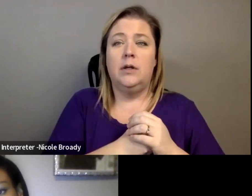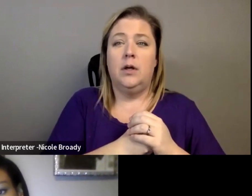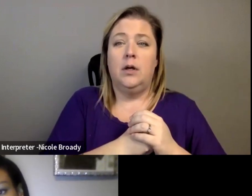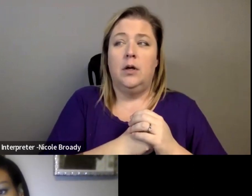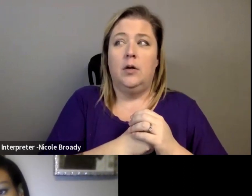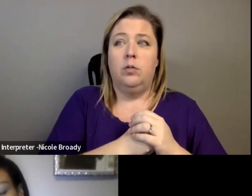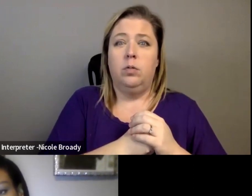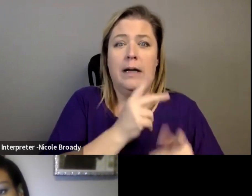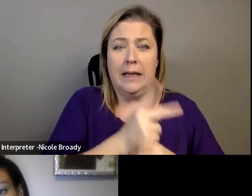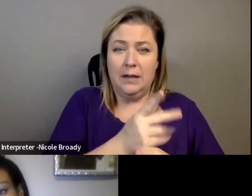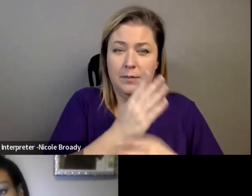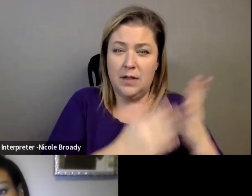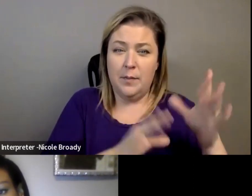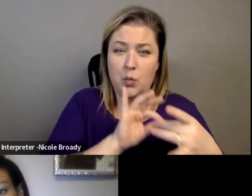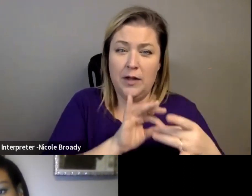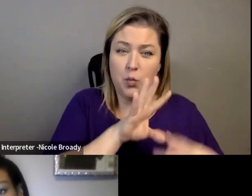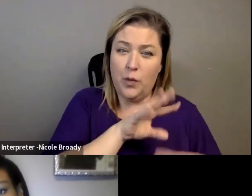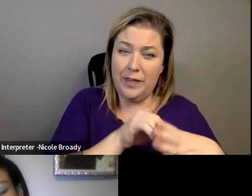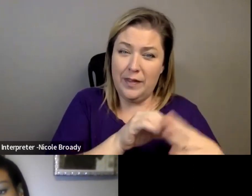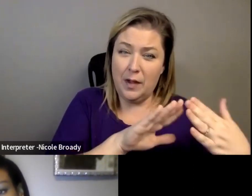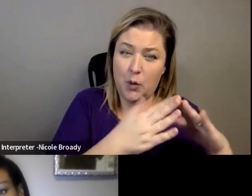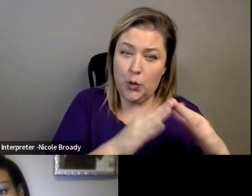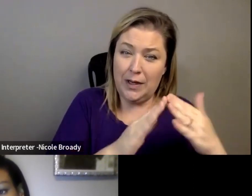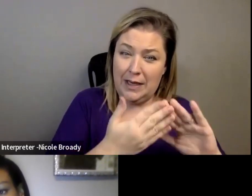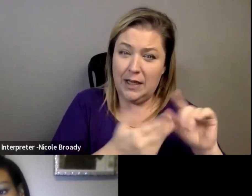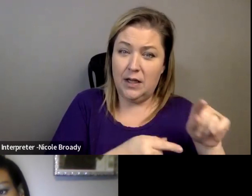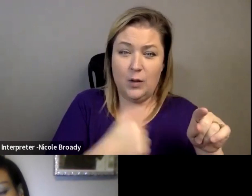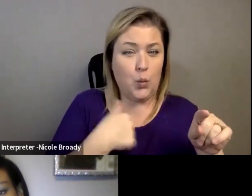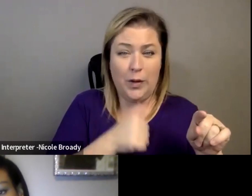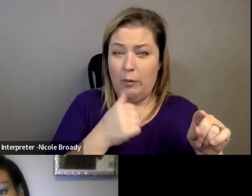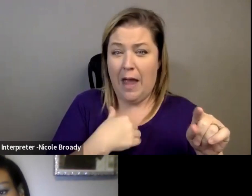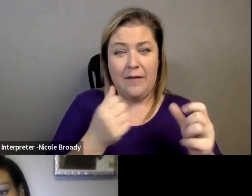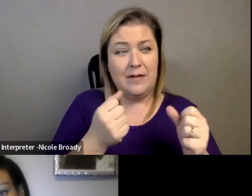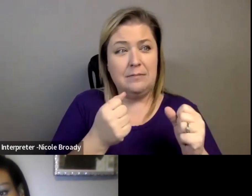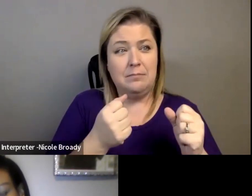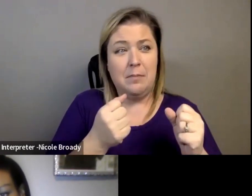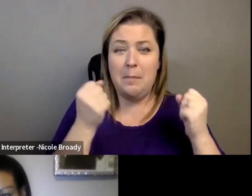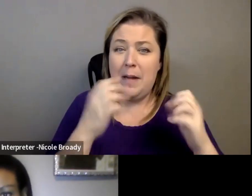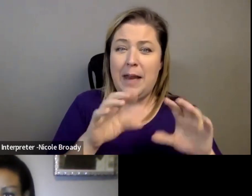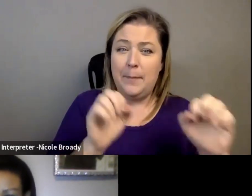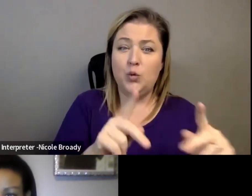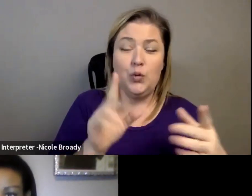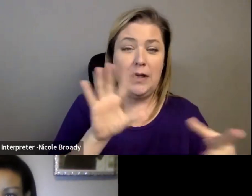community. Because of us not having as many opportunities to connect in person, you also